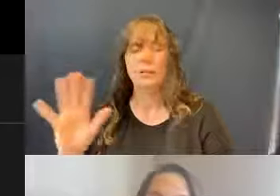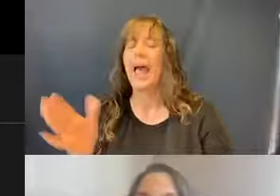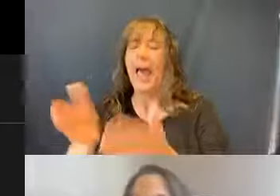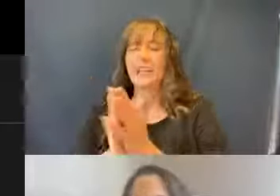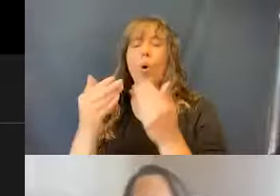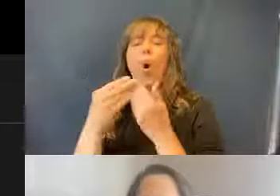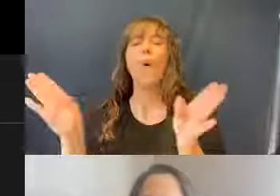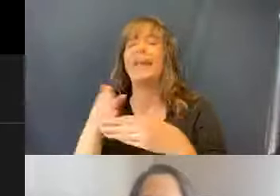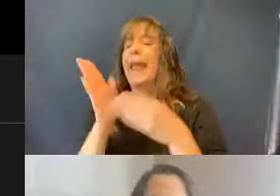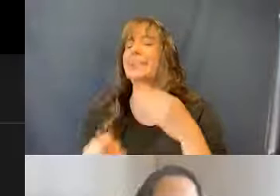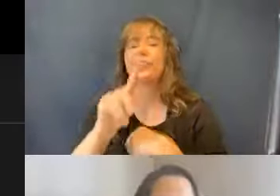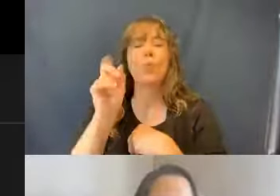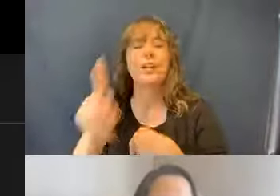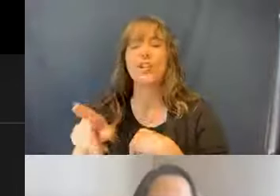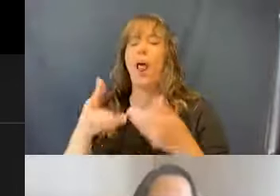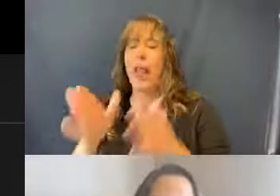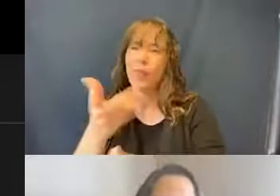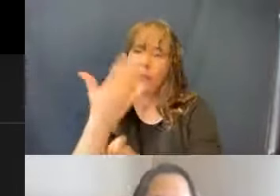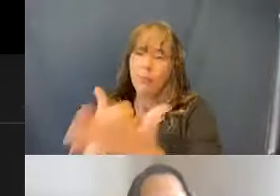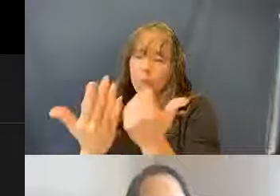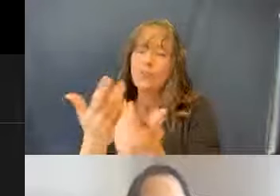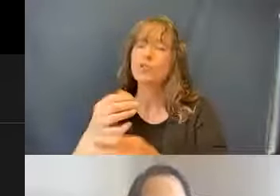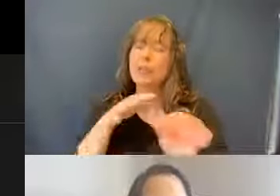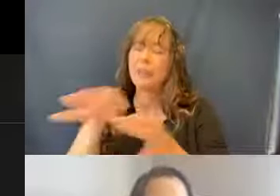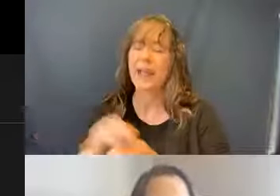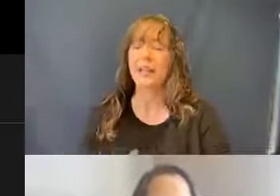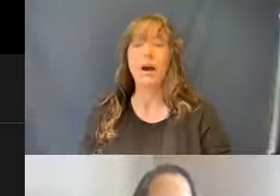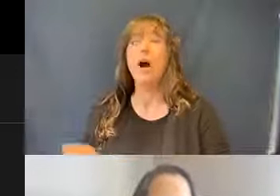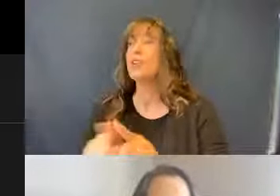or you're just trying again to manage the environment, going to a good place to talk